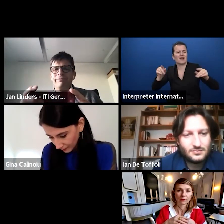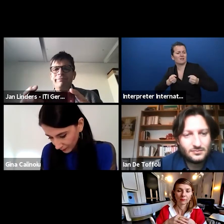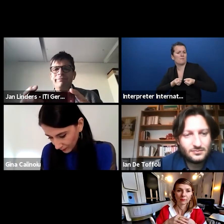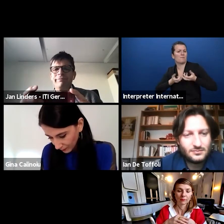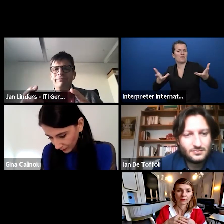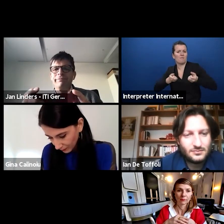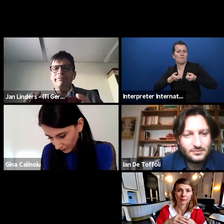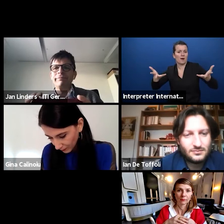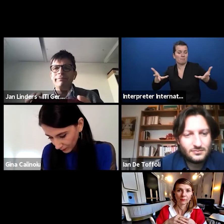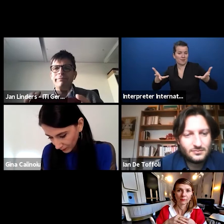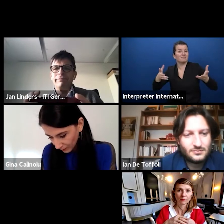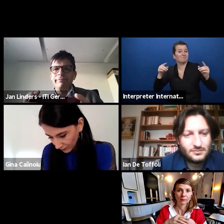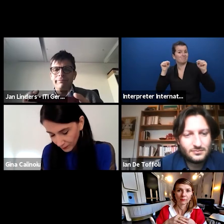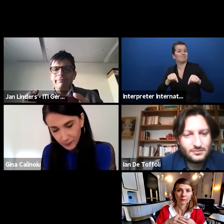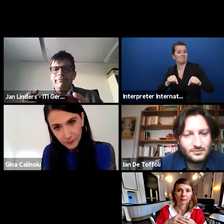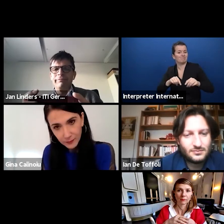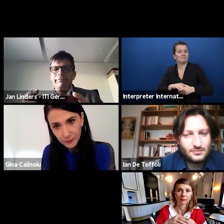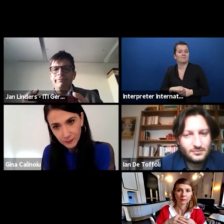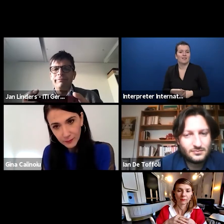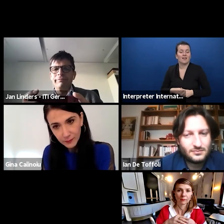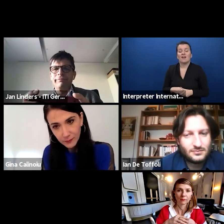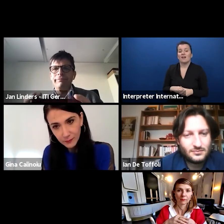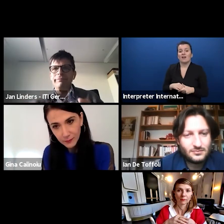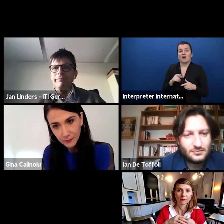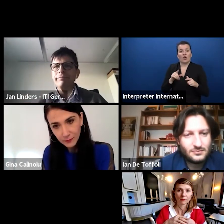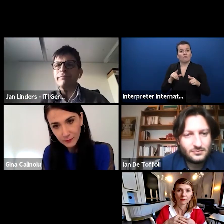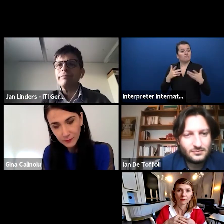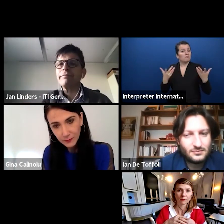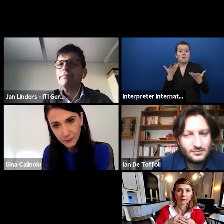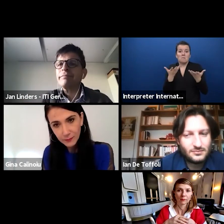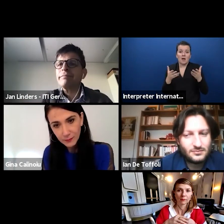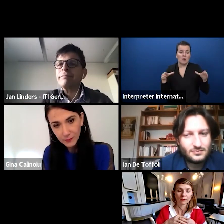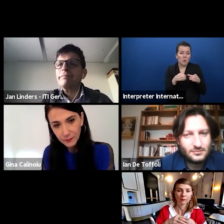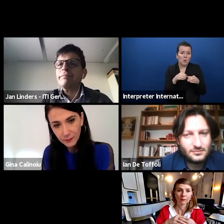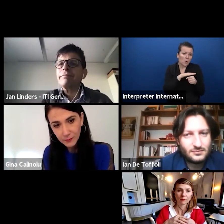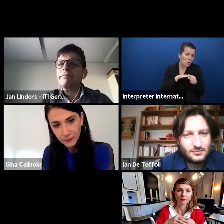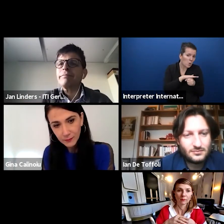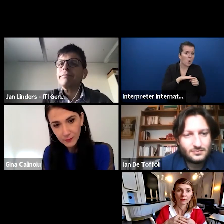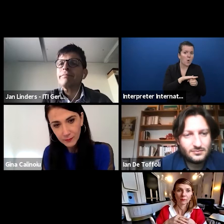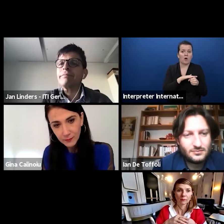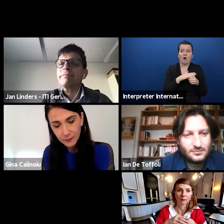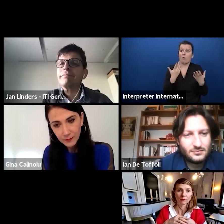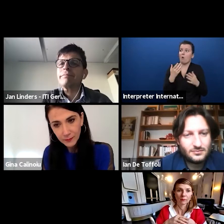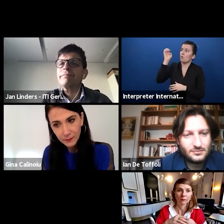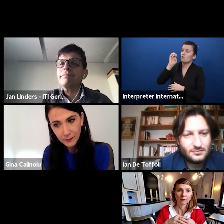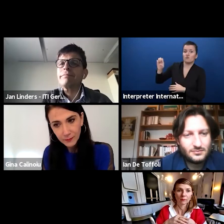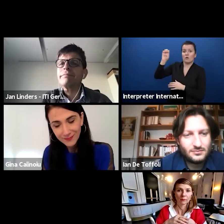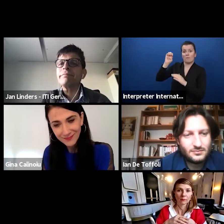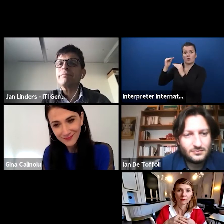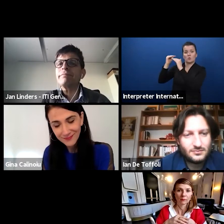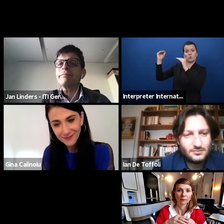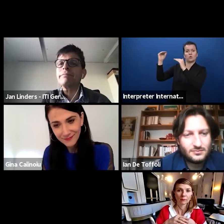yet very specific and contained local gathering place in the European context of multilingualism